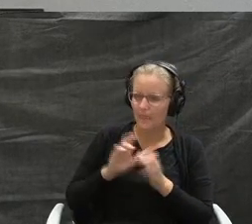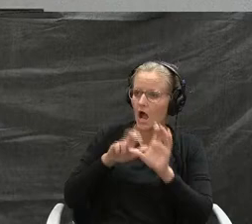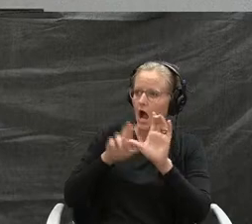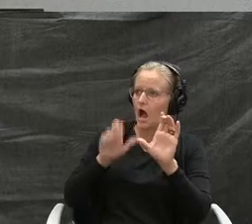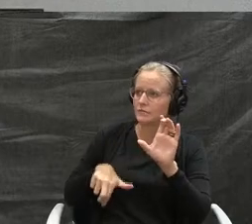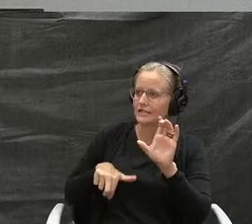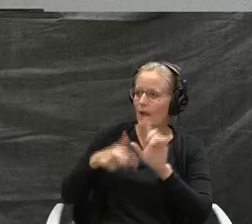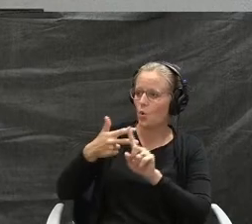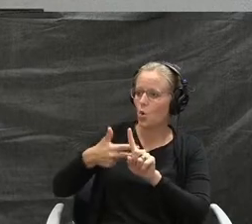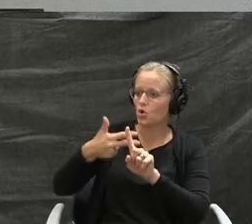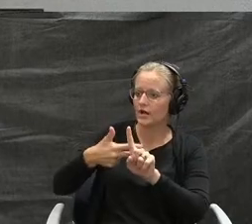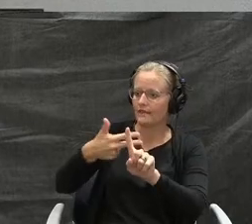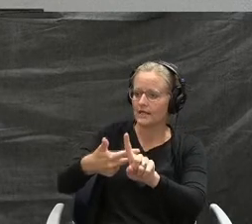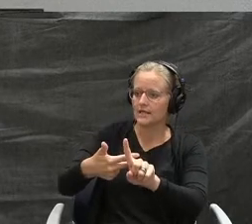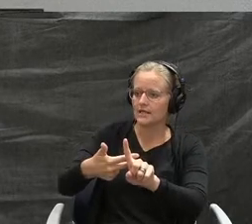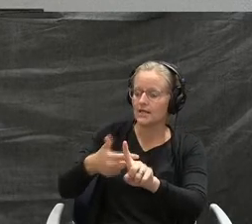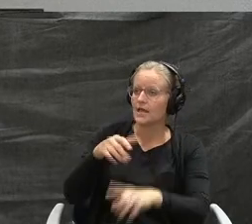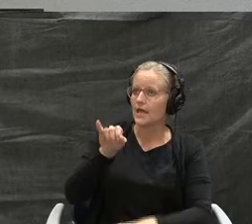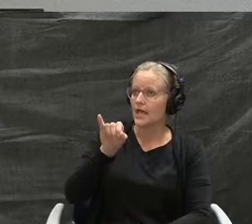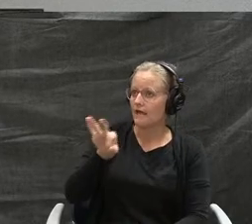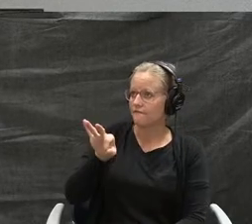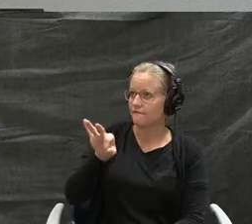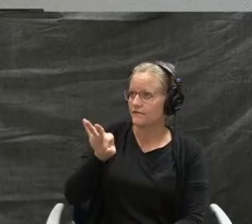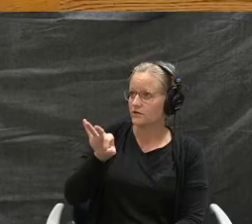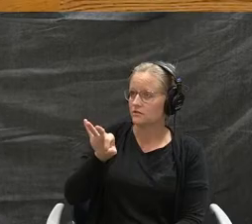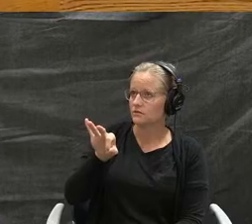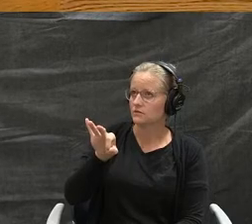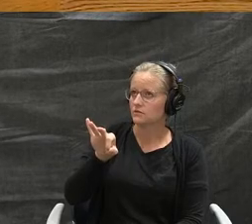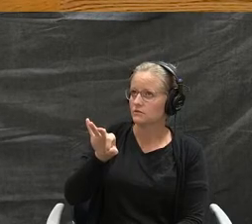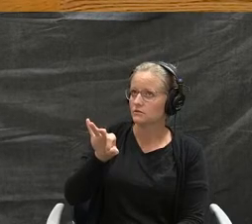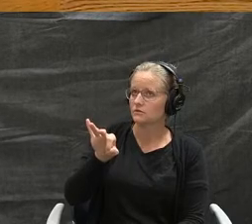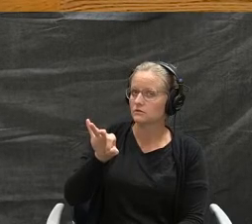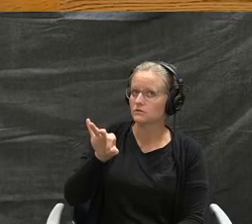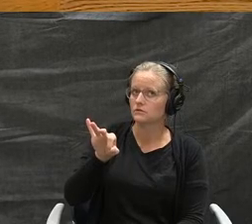If, but you could always move from E. I'm sorry from the